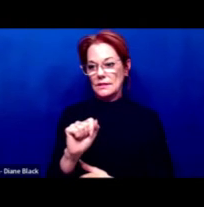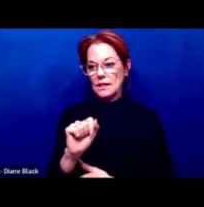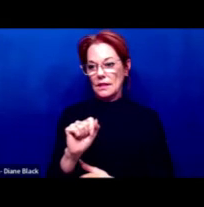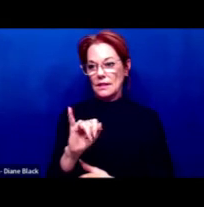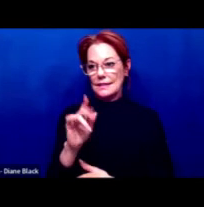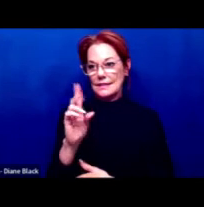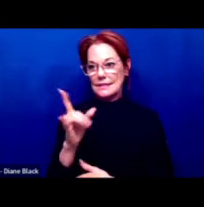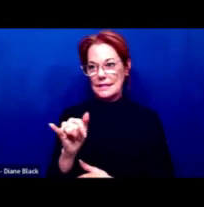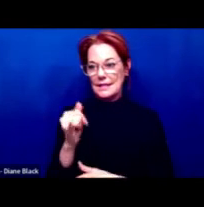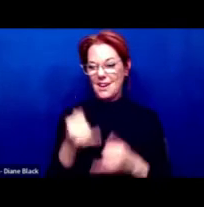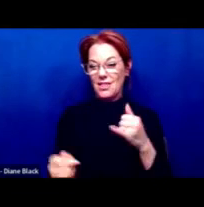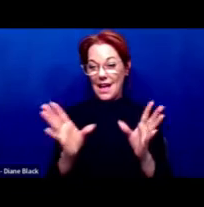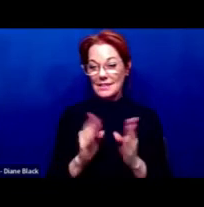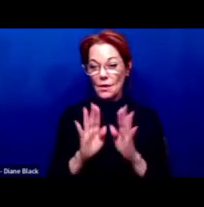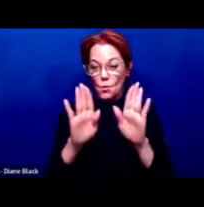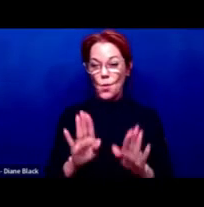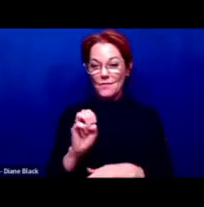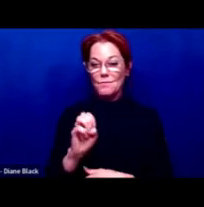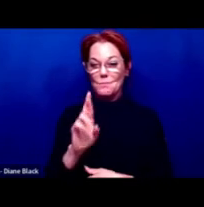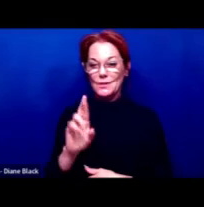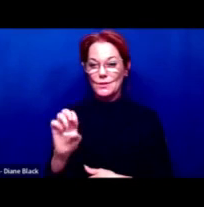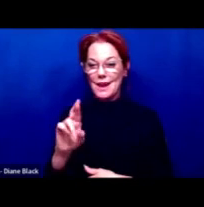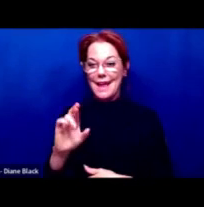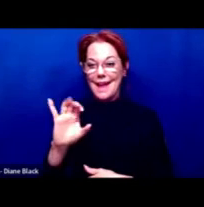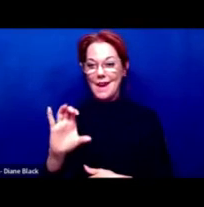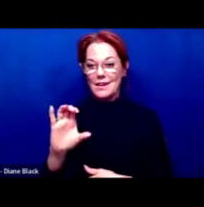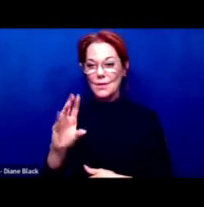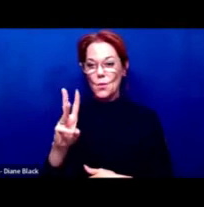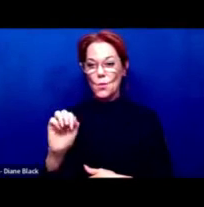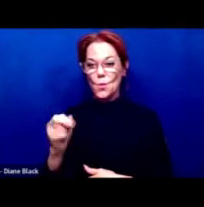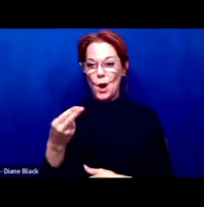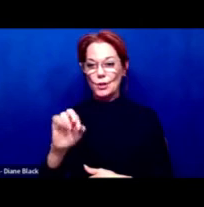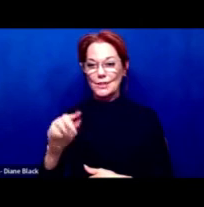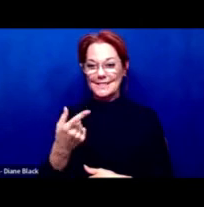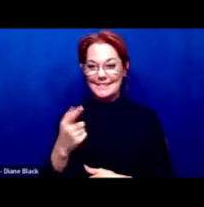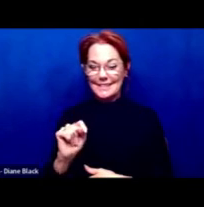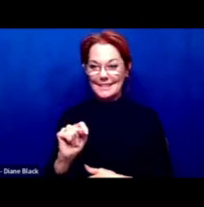wonderful. Mr. Eric Washington, Mary Sowers, Stefani O'Dea, and